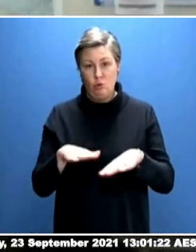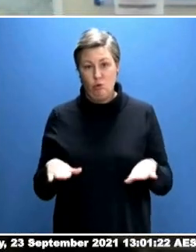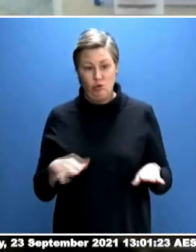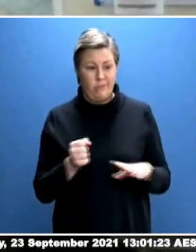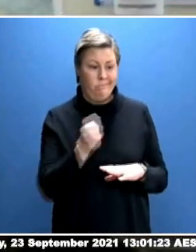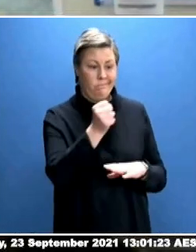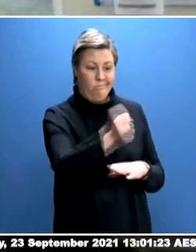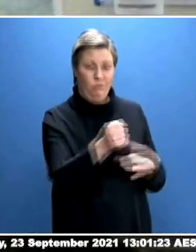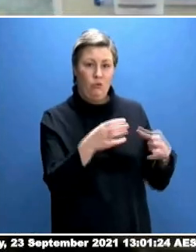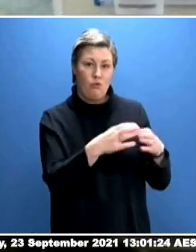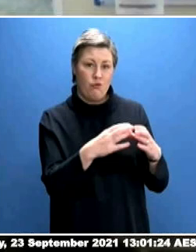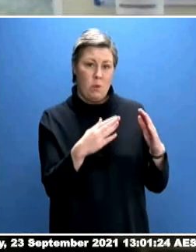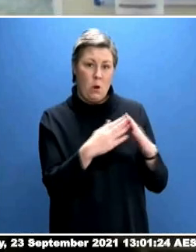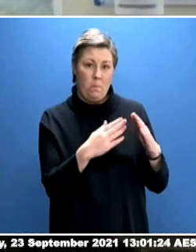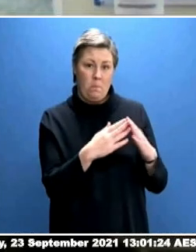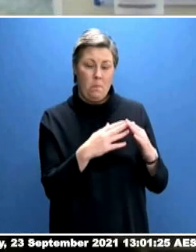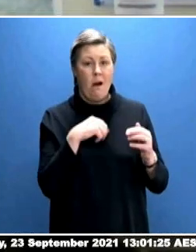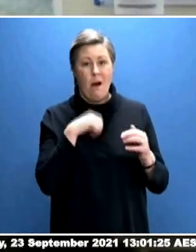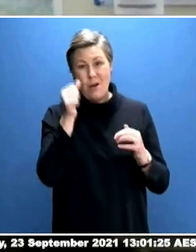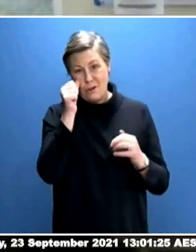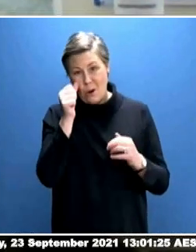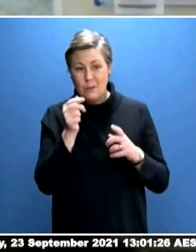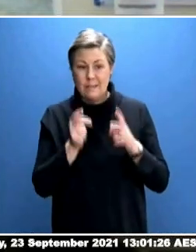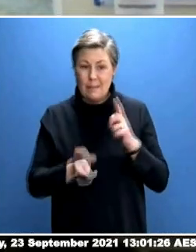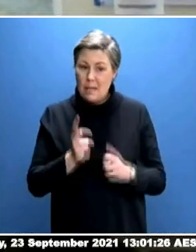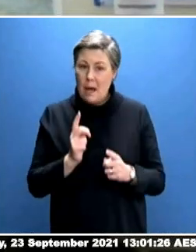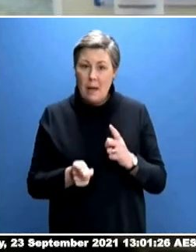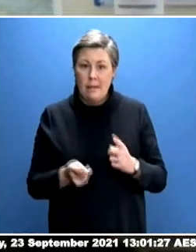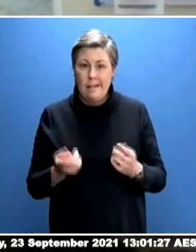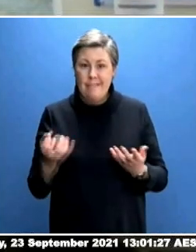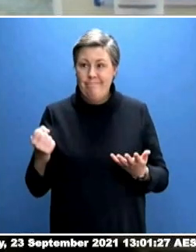I know there are circumstances where there may not be any other options.